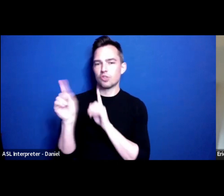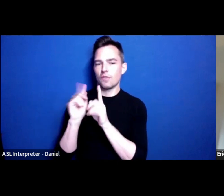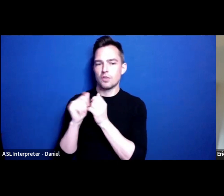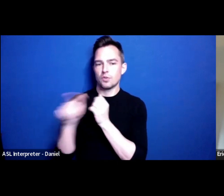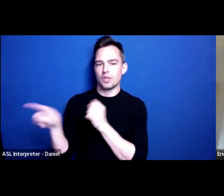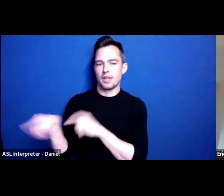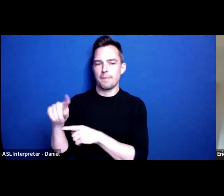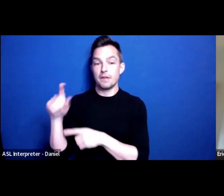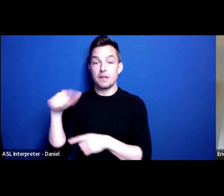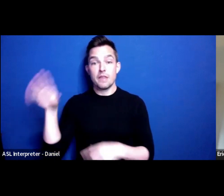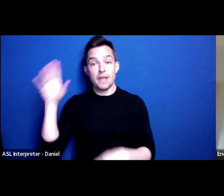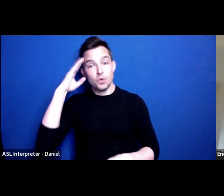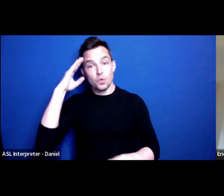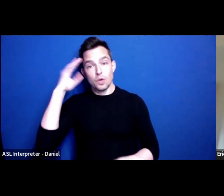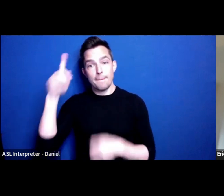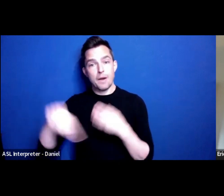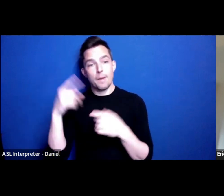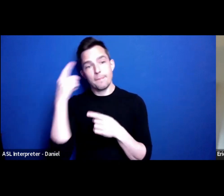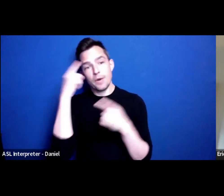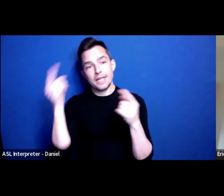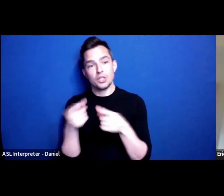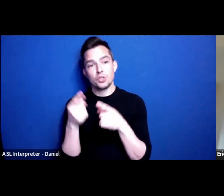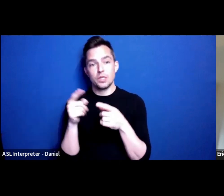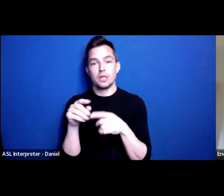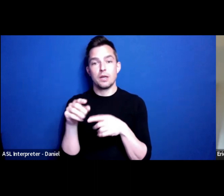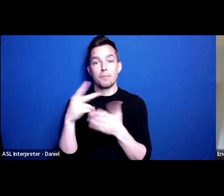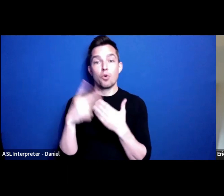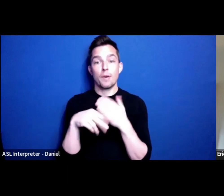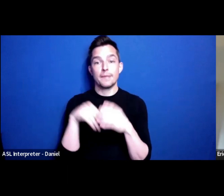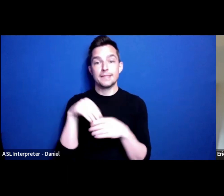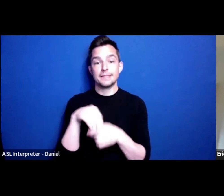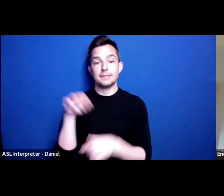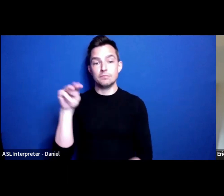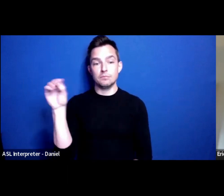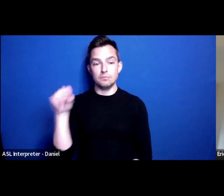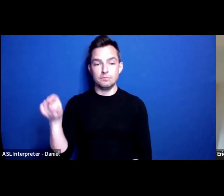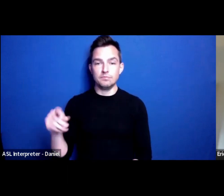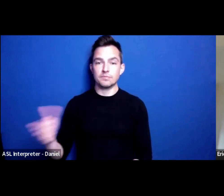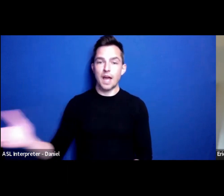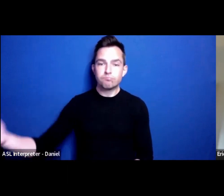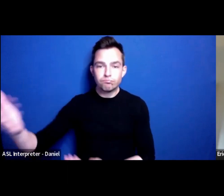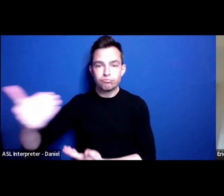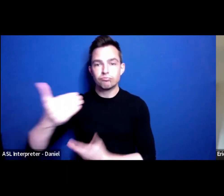a brain injury program in Missouri, that kind of took me under their wing, you know, at the right time, you know, right,